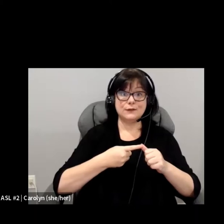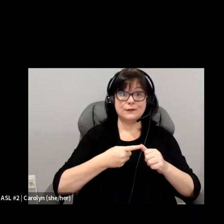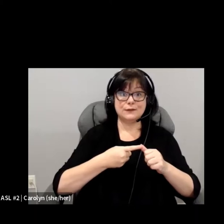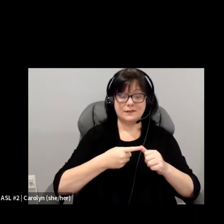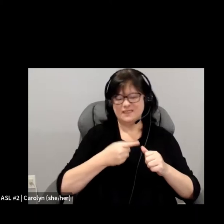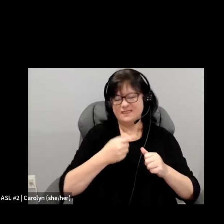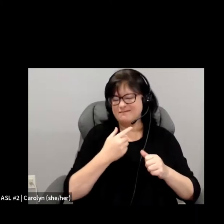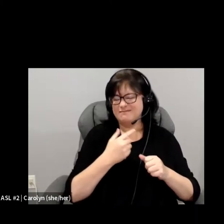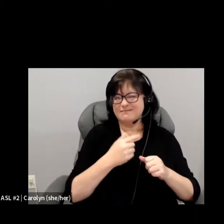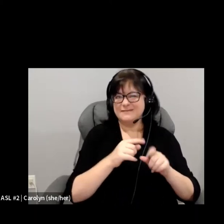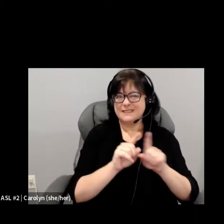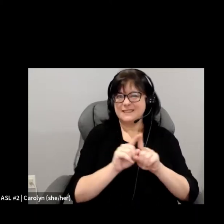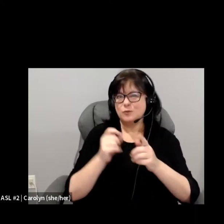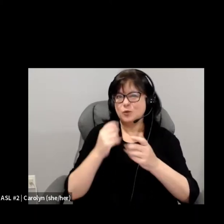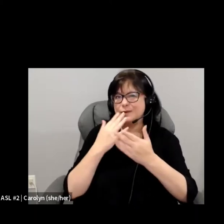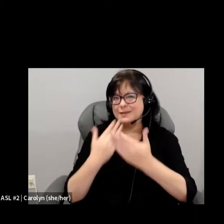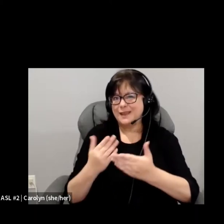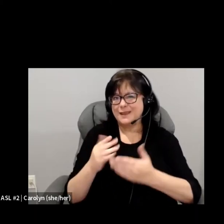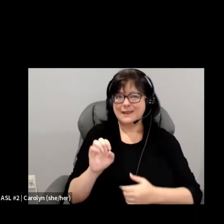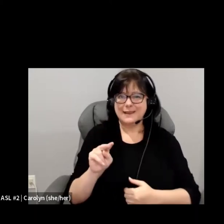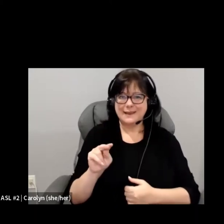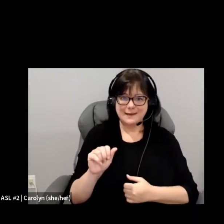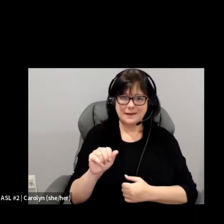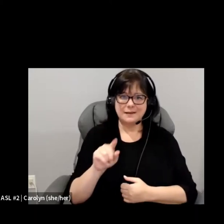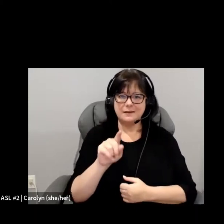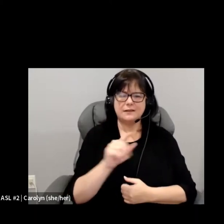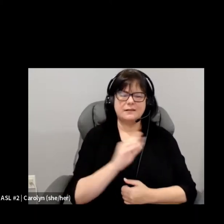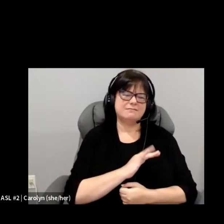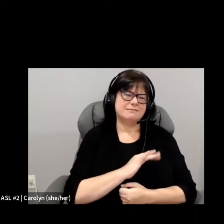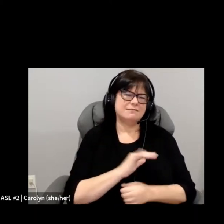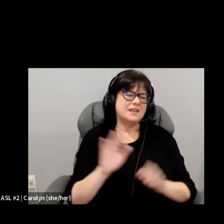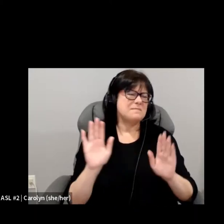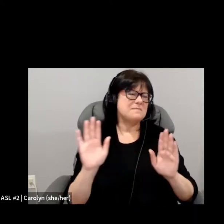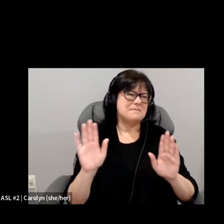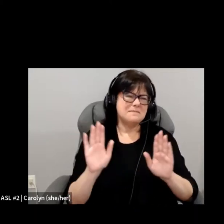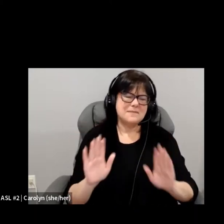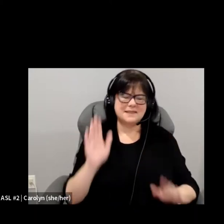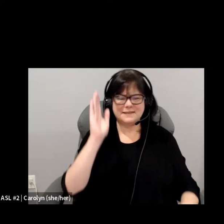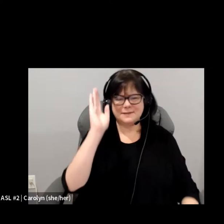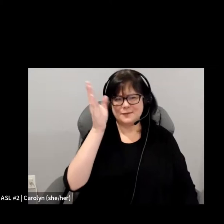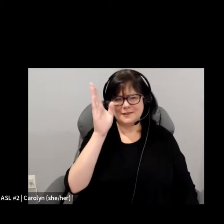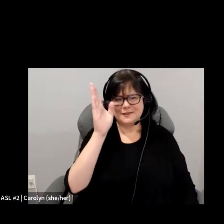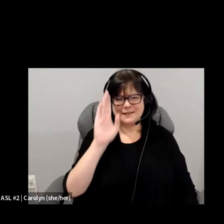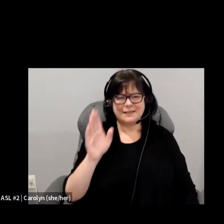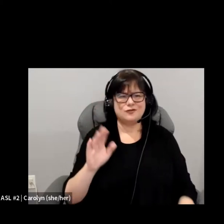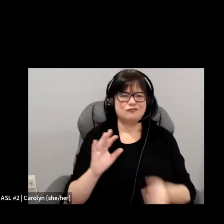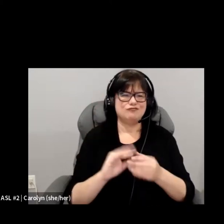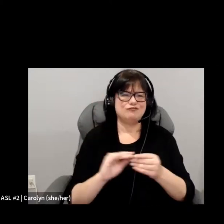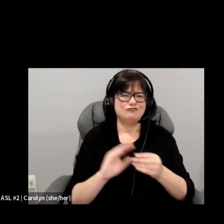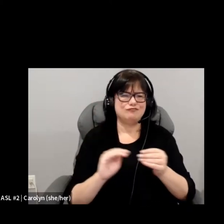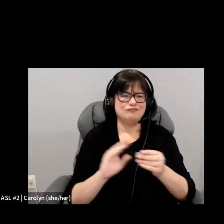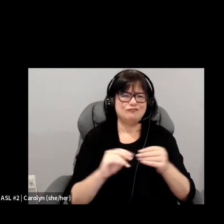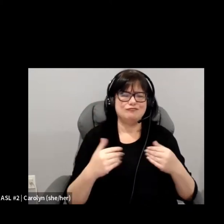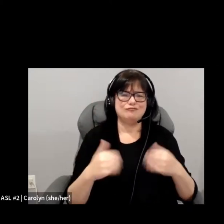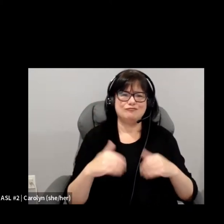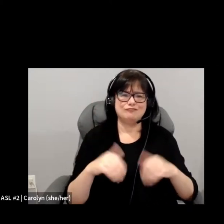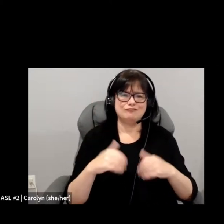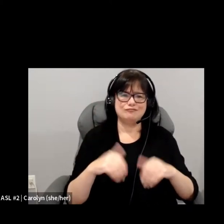THAT WAS AN AMAZING PRESENTATION.